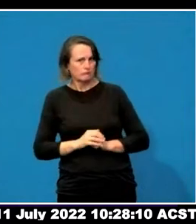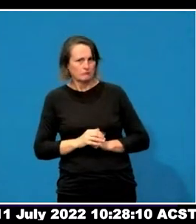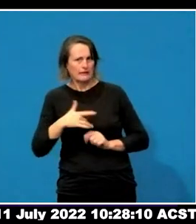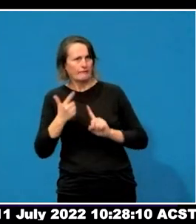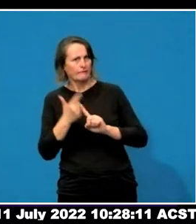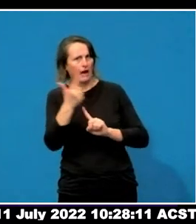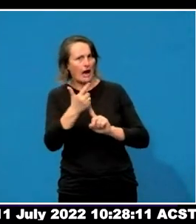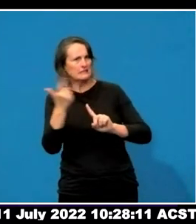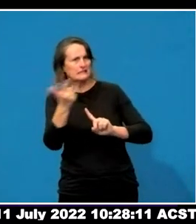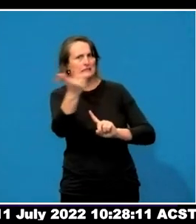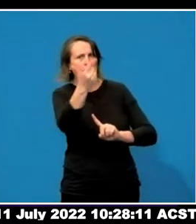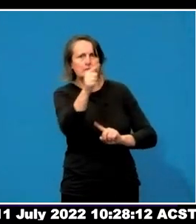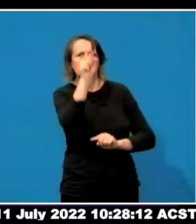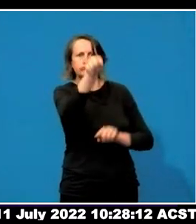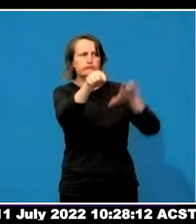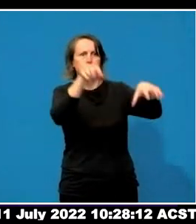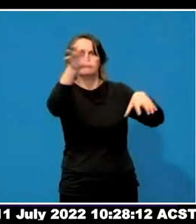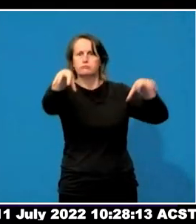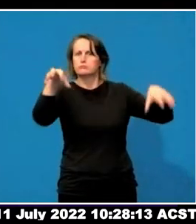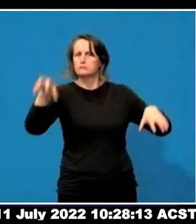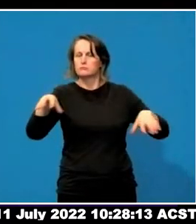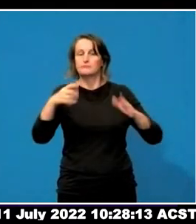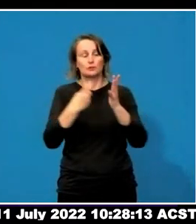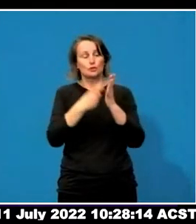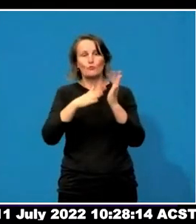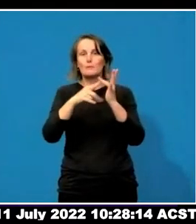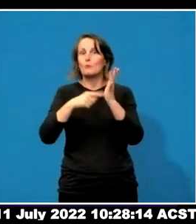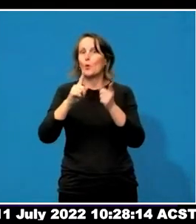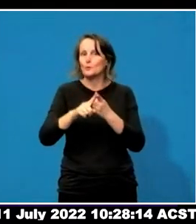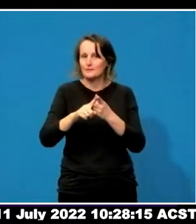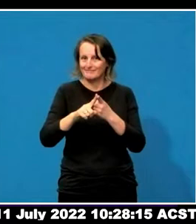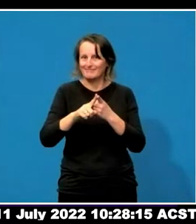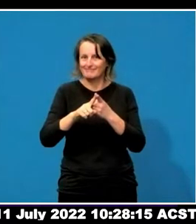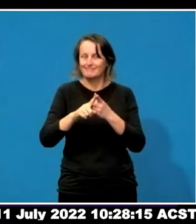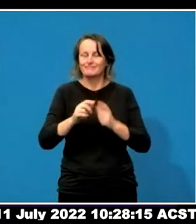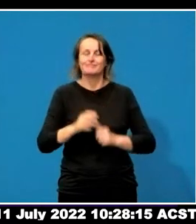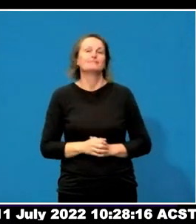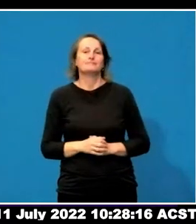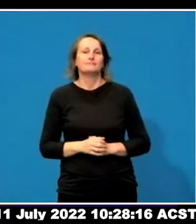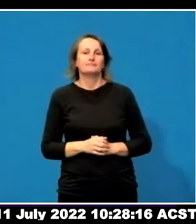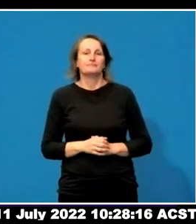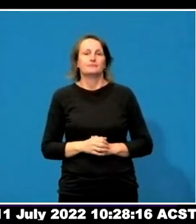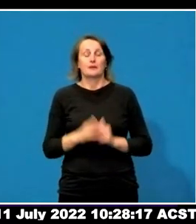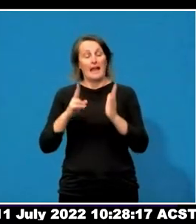The NDIS defines areas as remote or very remote based on a system that classifies